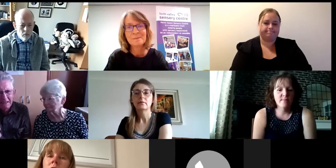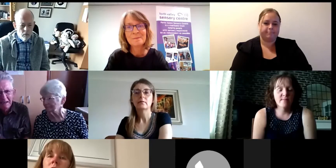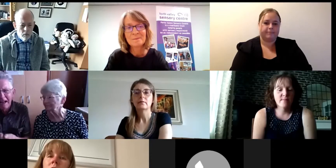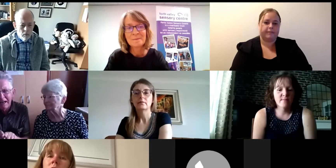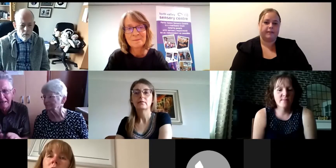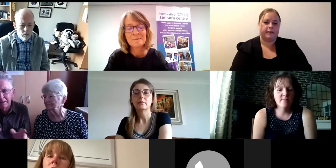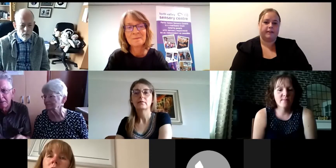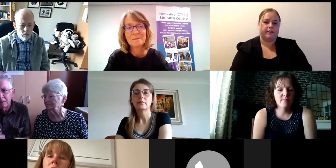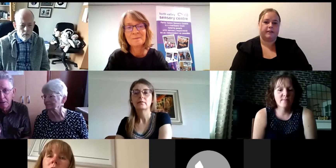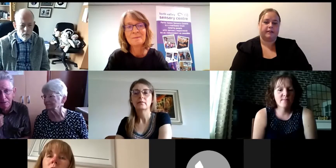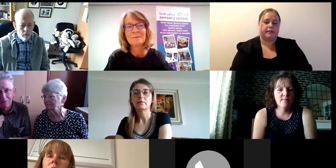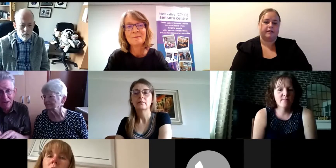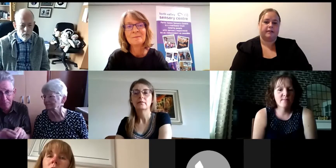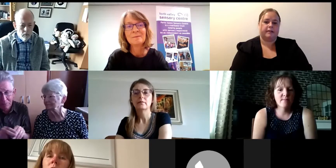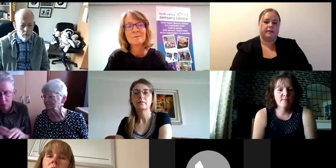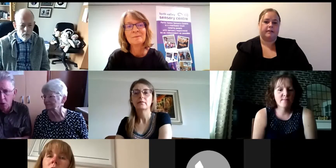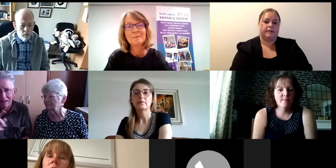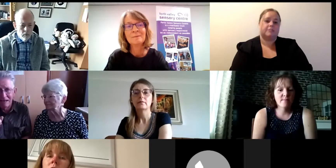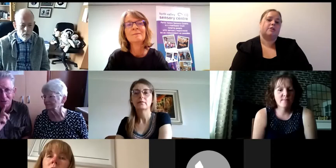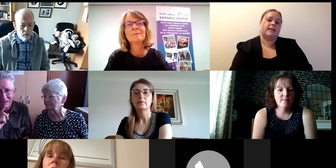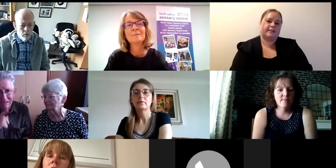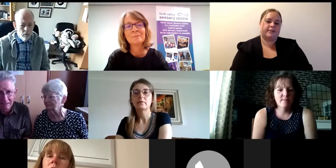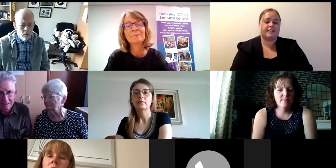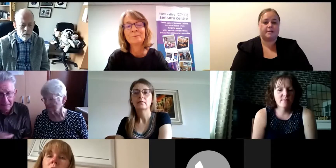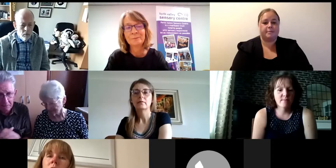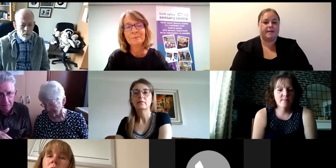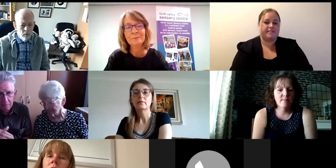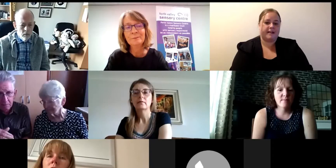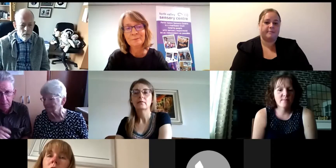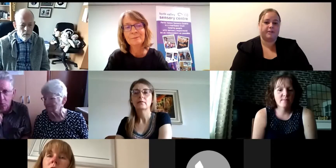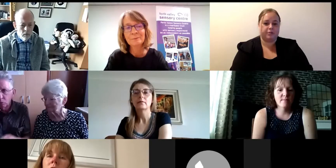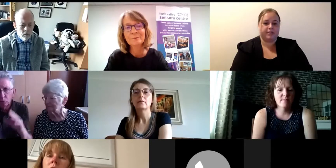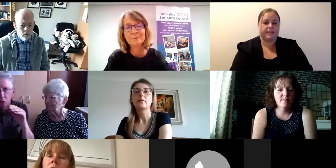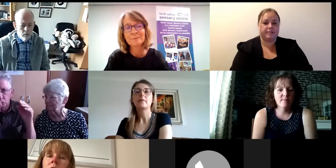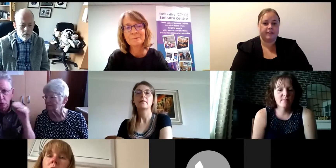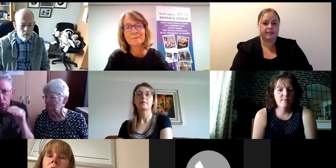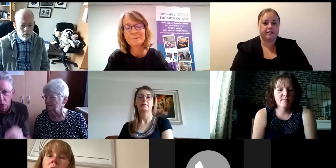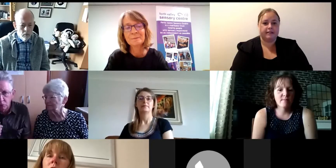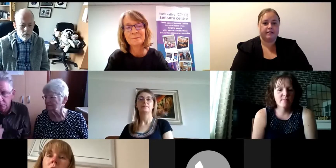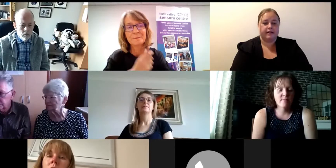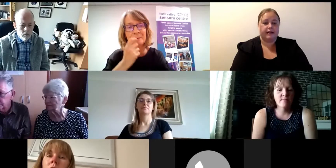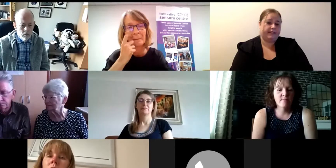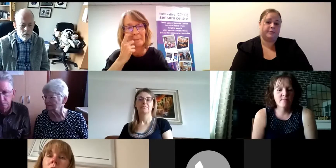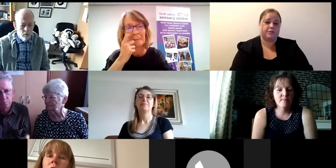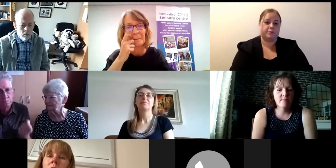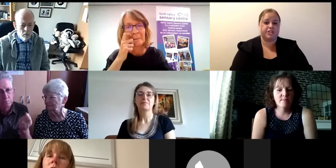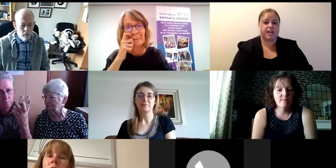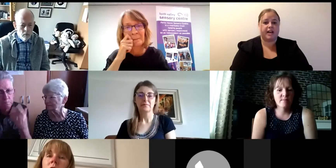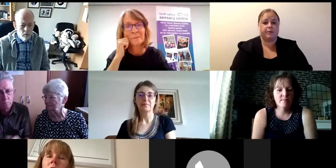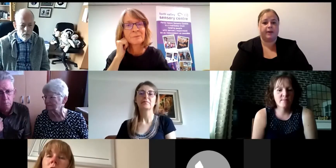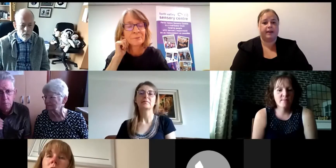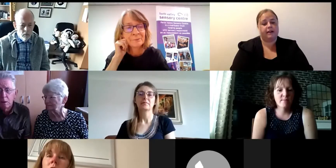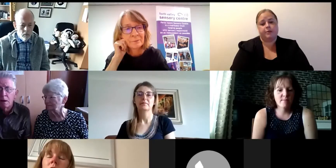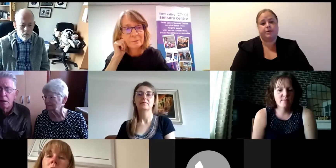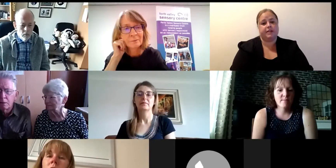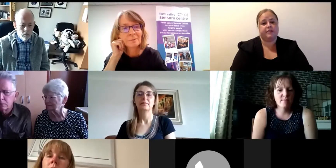So like for example my family are all hearing and they would all be chatting away and I would